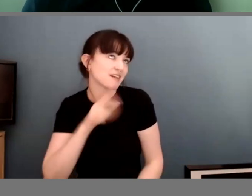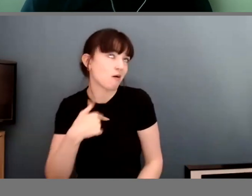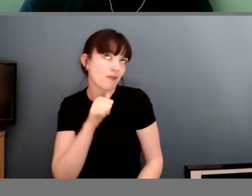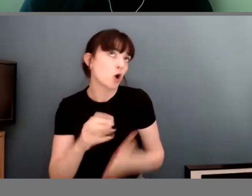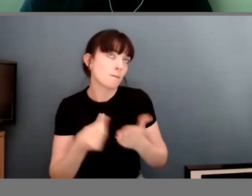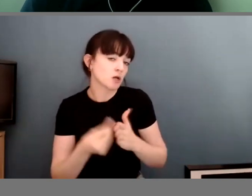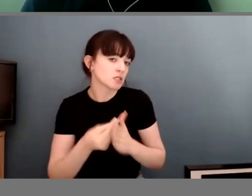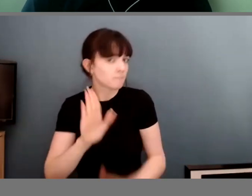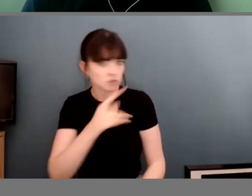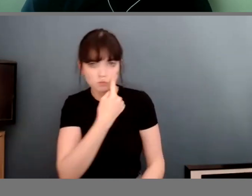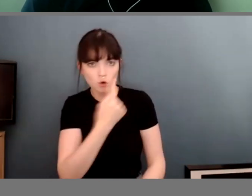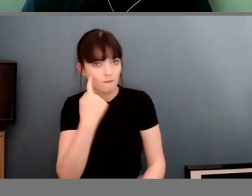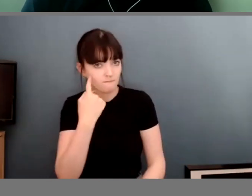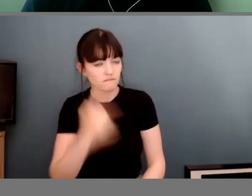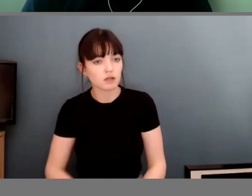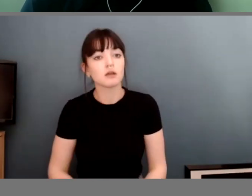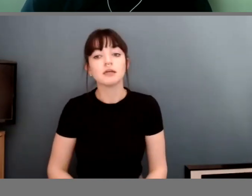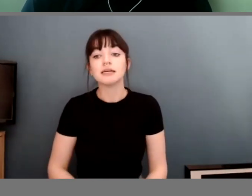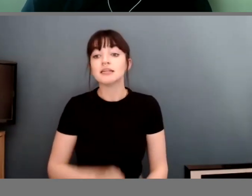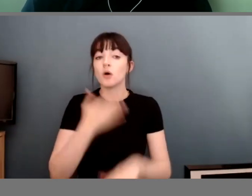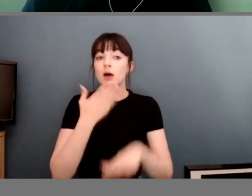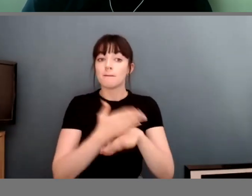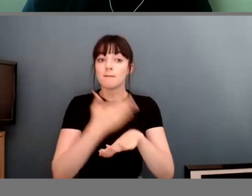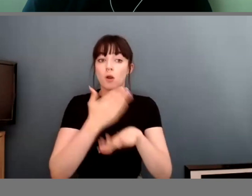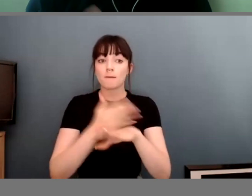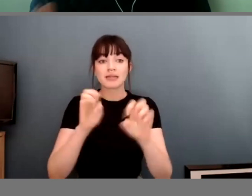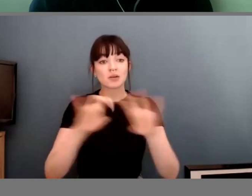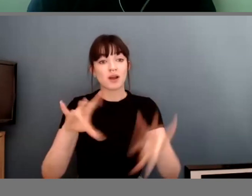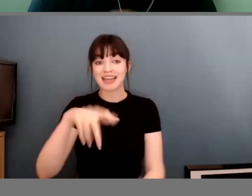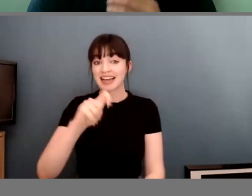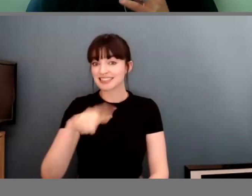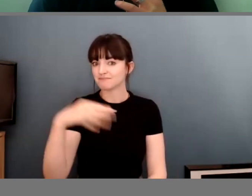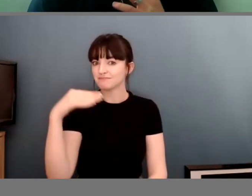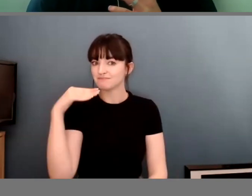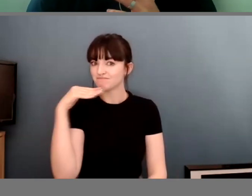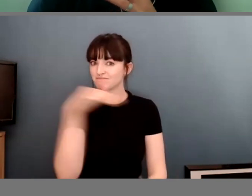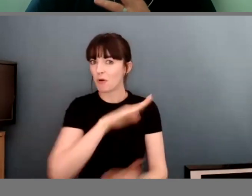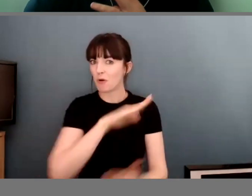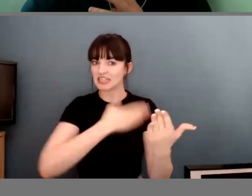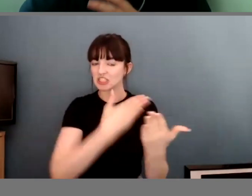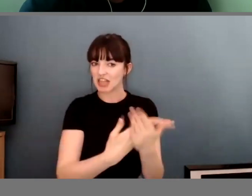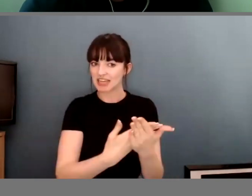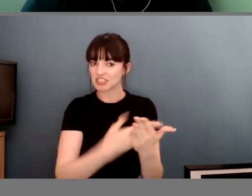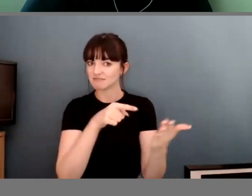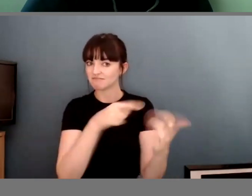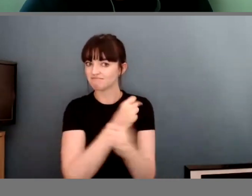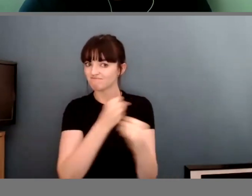Employment Equality Act. An important piece of legislation that also has an impact on Universal